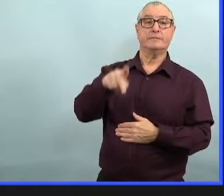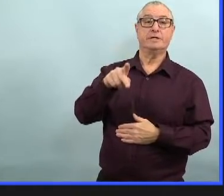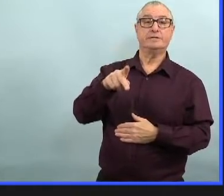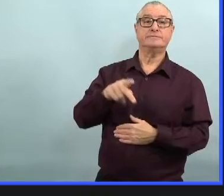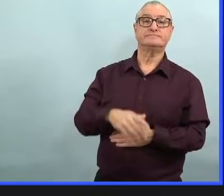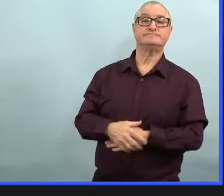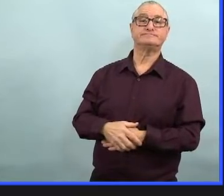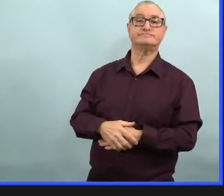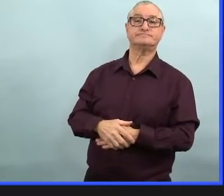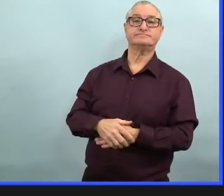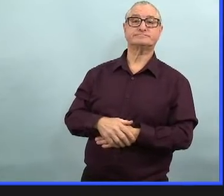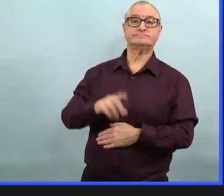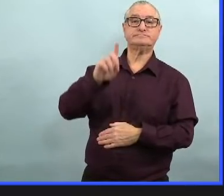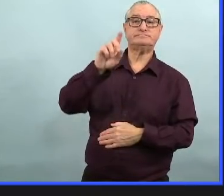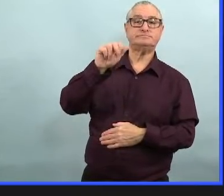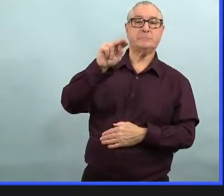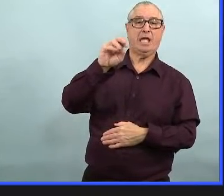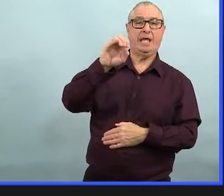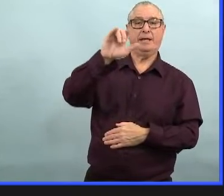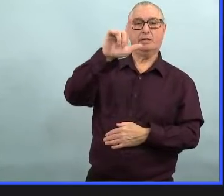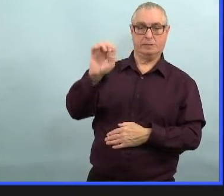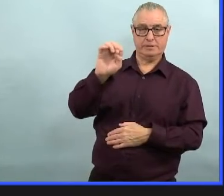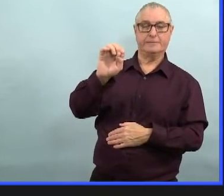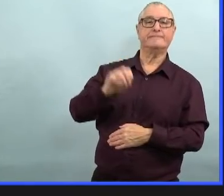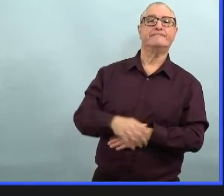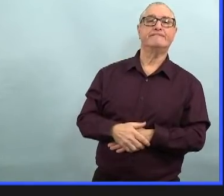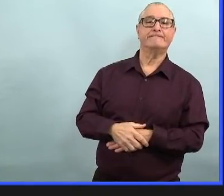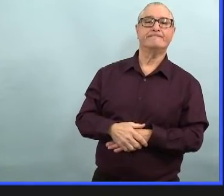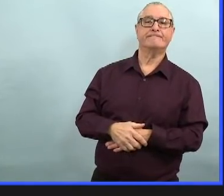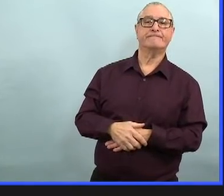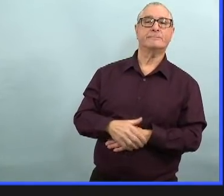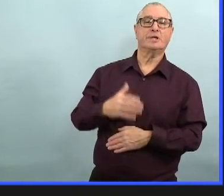hi uh good afternoon i was wondering with uh the omicron